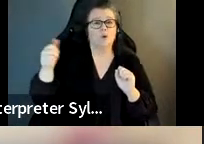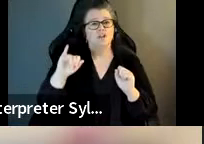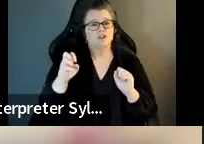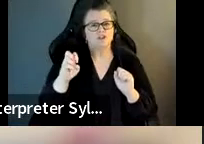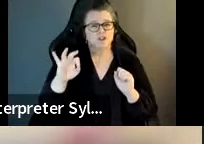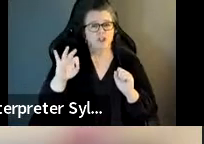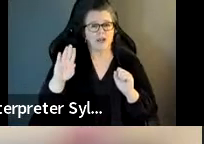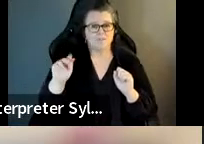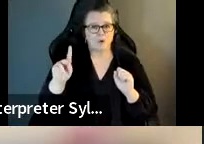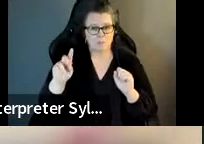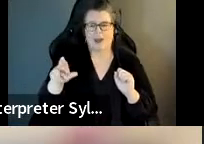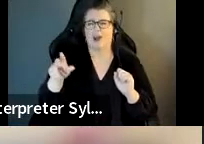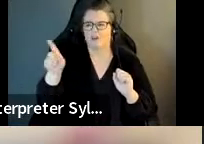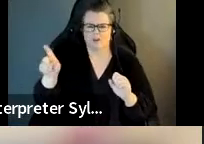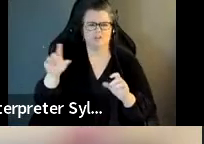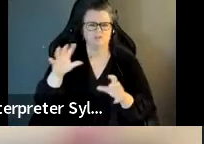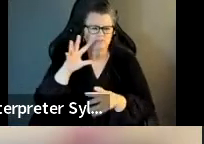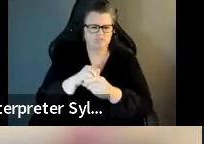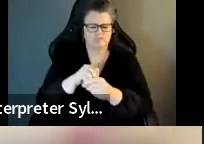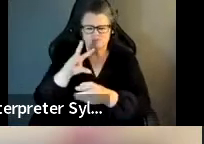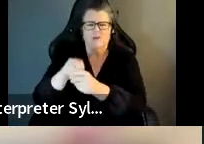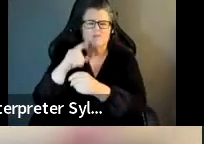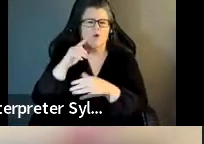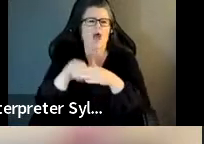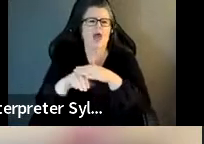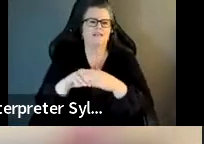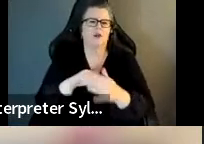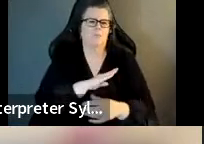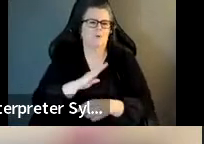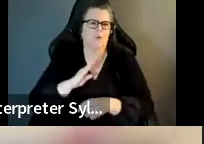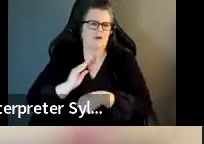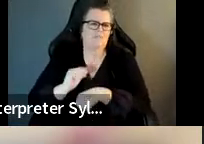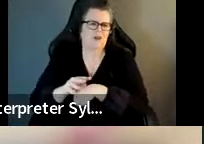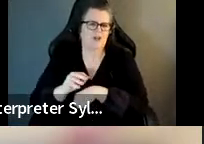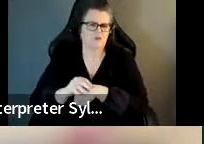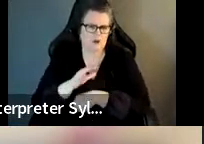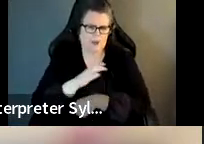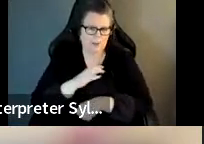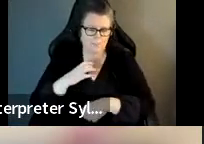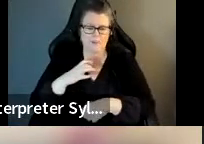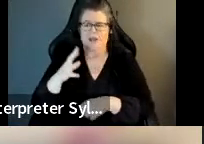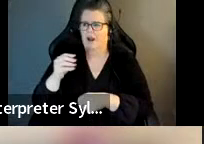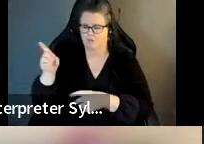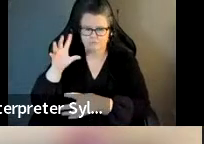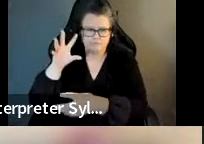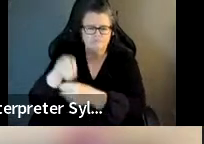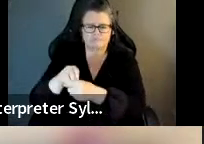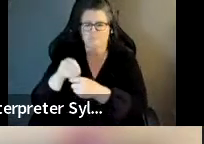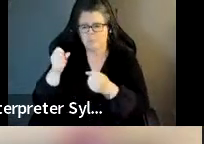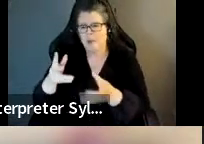the Access Board advisory committee for many years and have been part of decisions made by the Board.